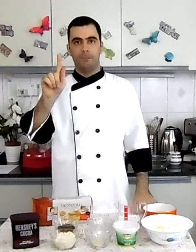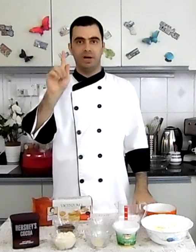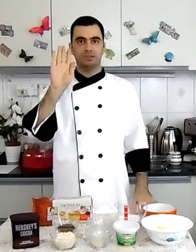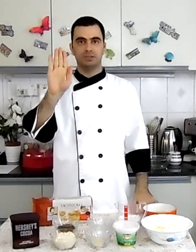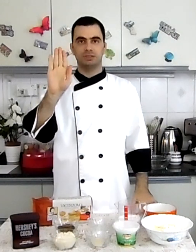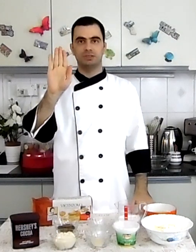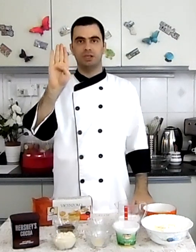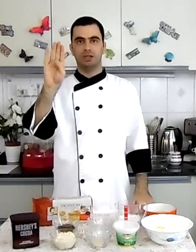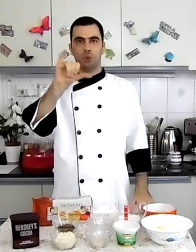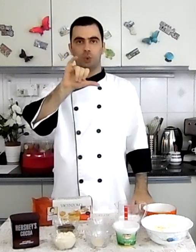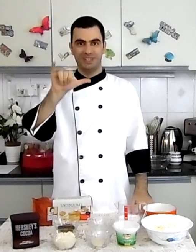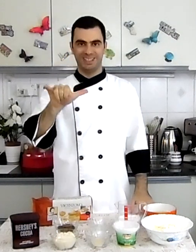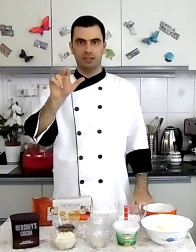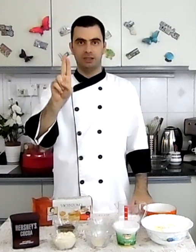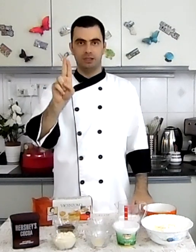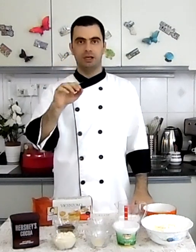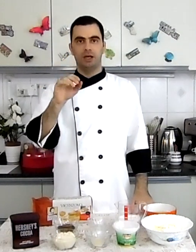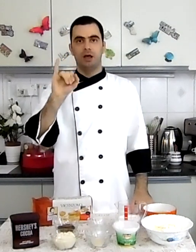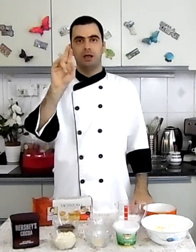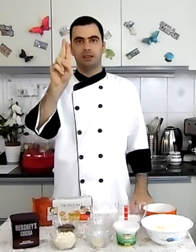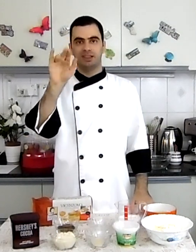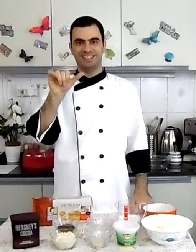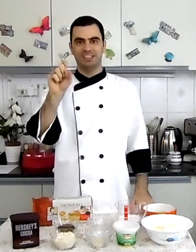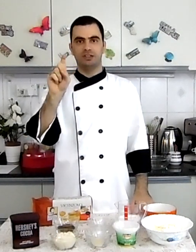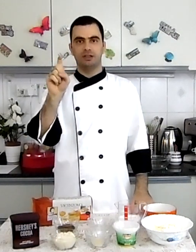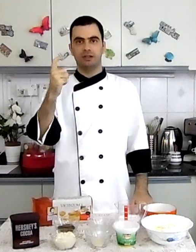Ladyfinger Biscuits بسكويت أصابع الست